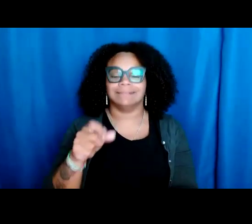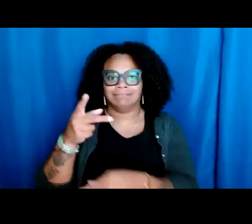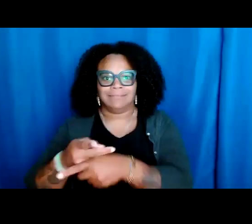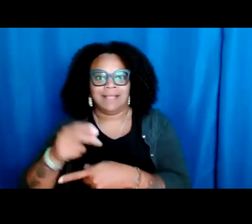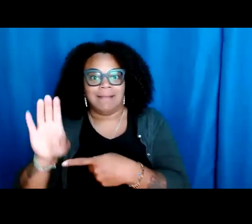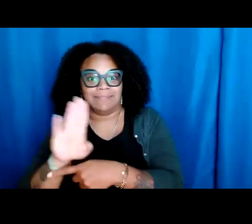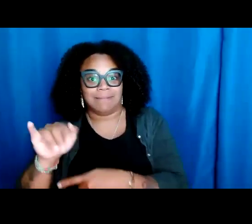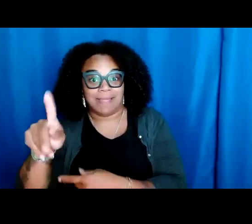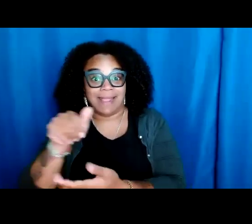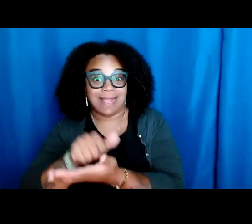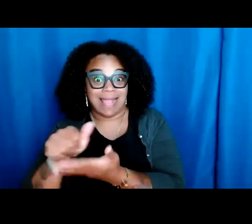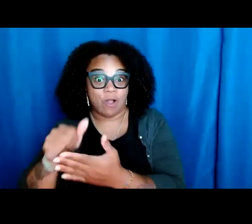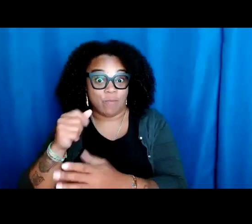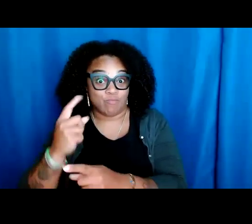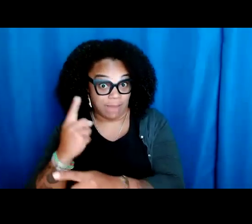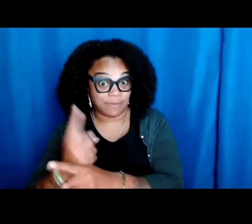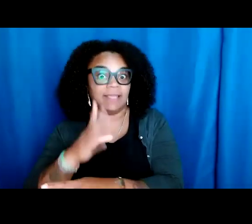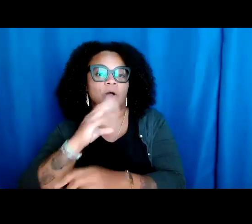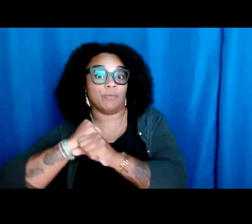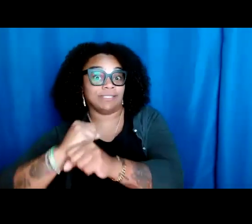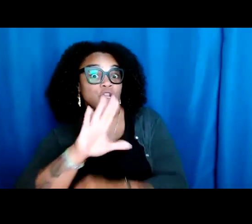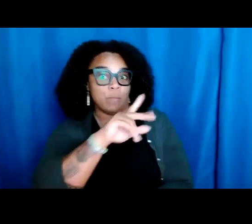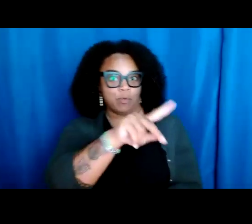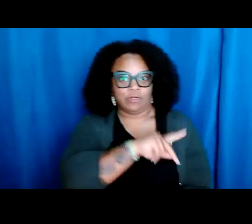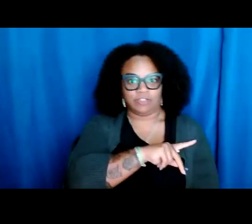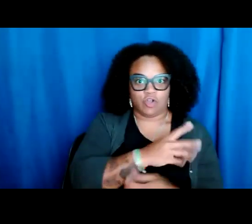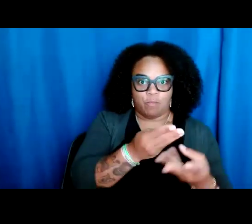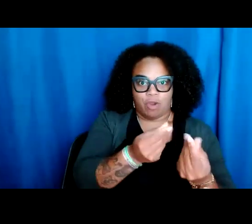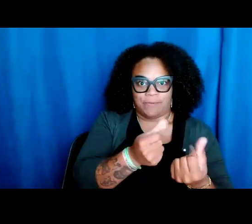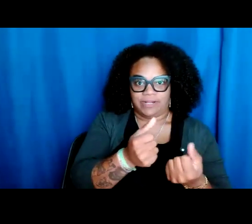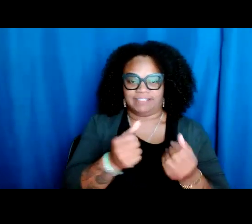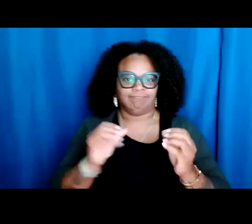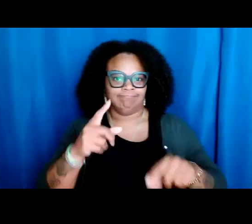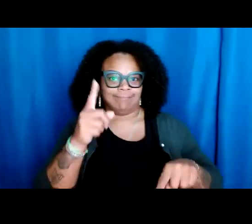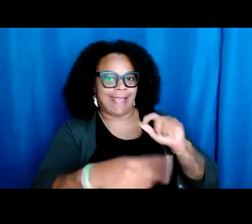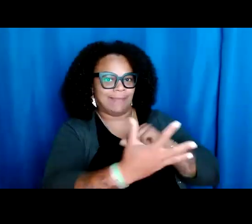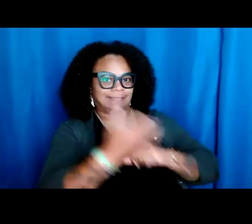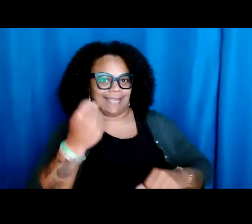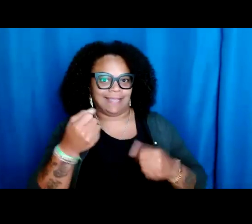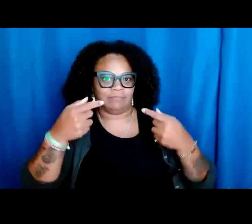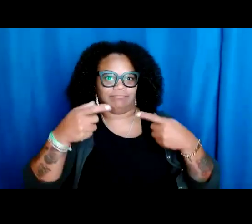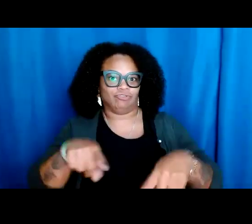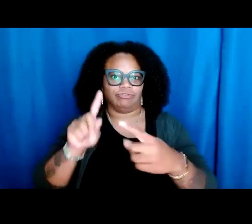properly protects your personal assets from litigation. Now, this is a huge one. If you